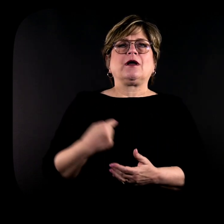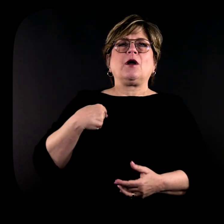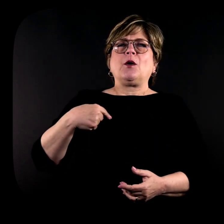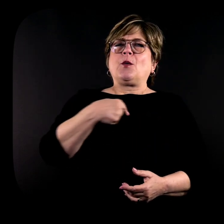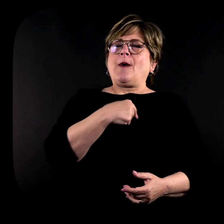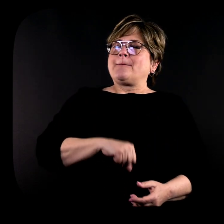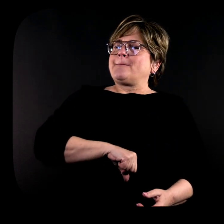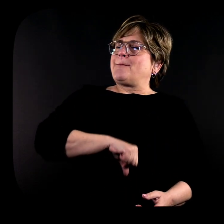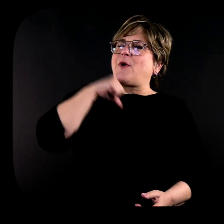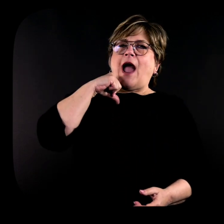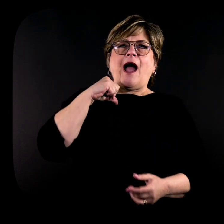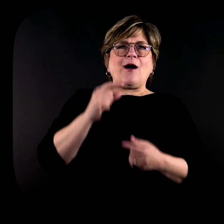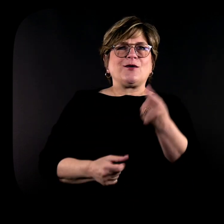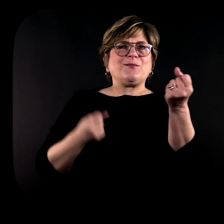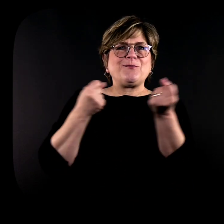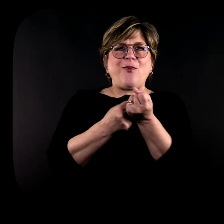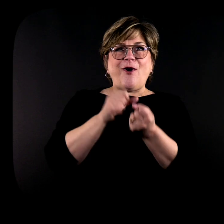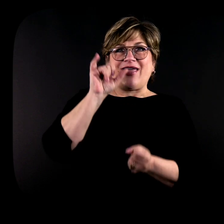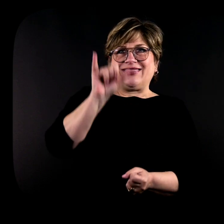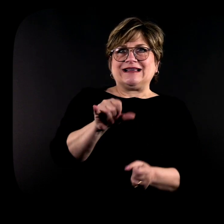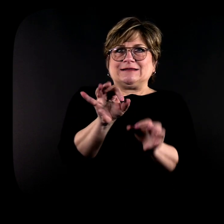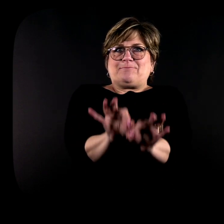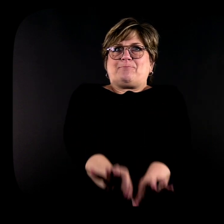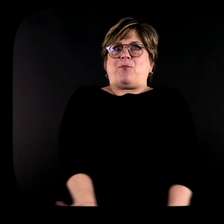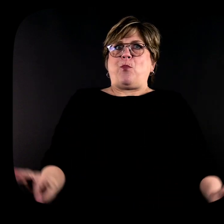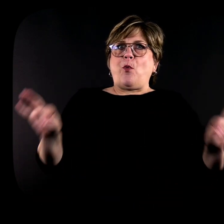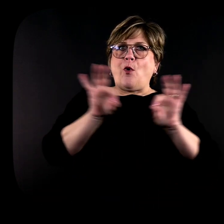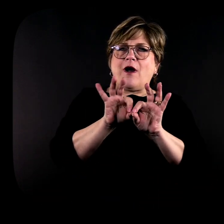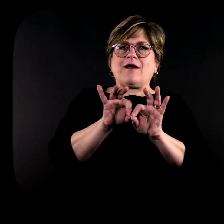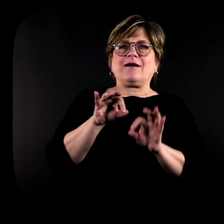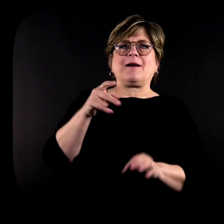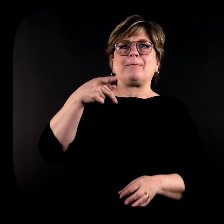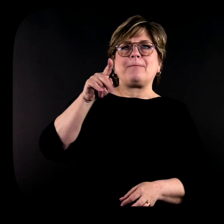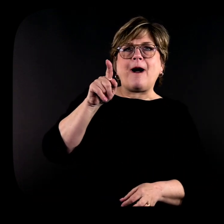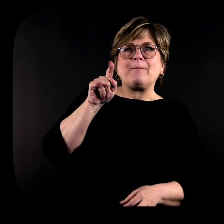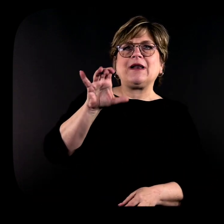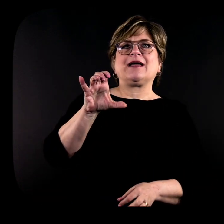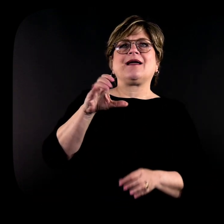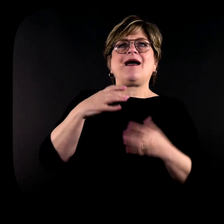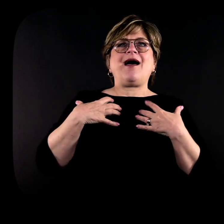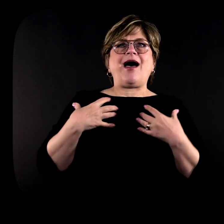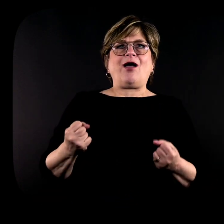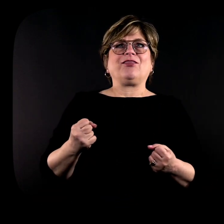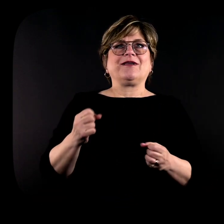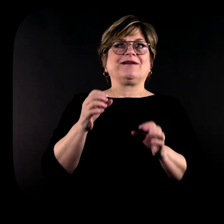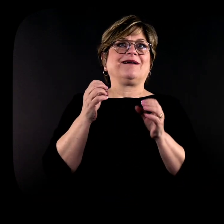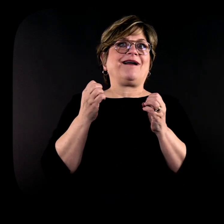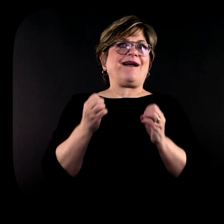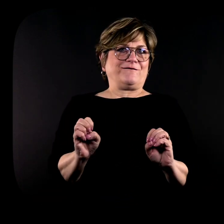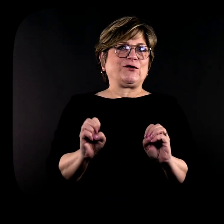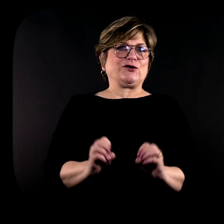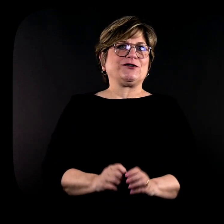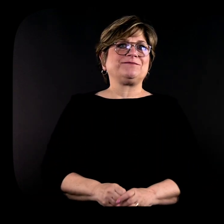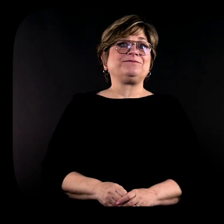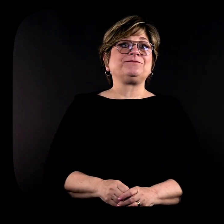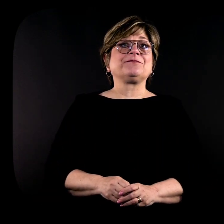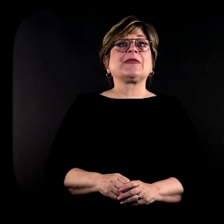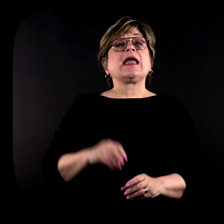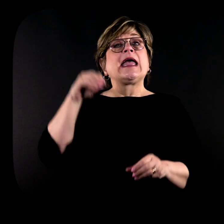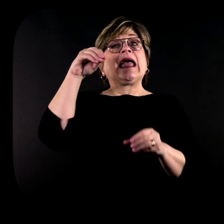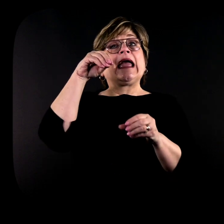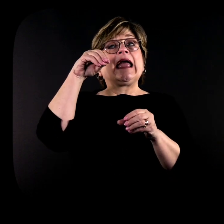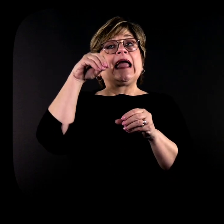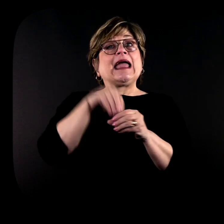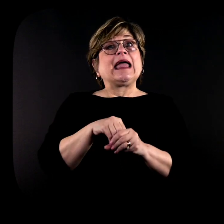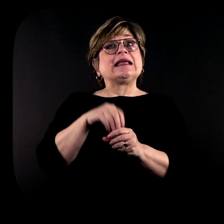and we are proud to support this important public health effort.